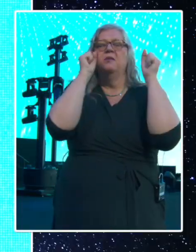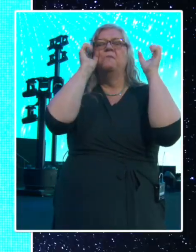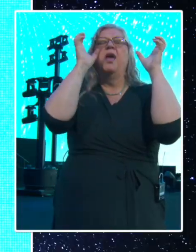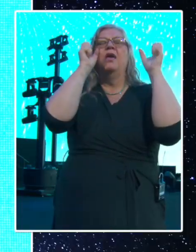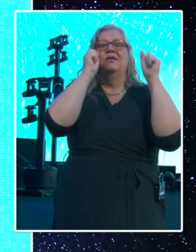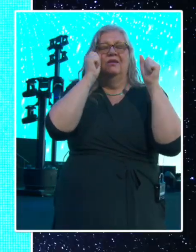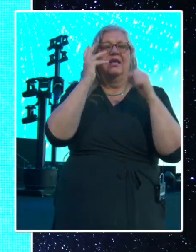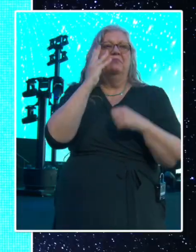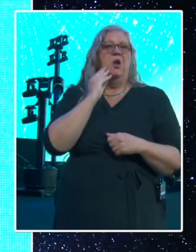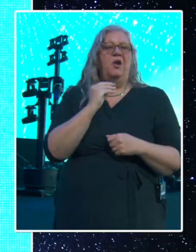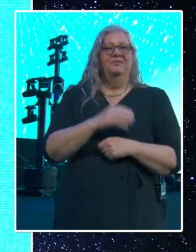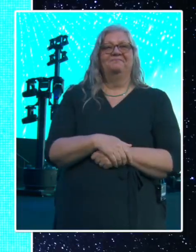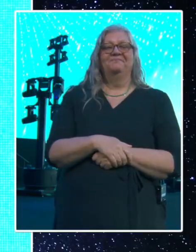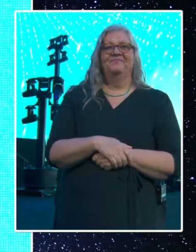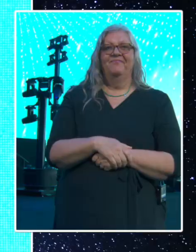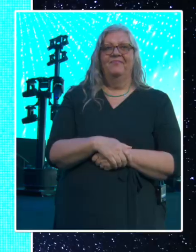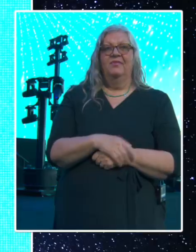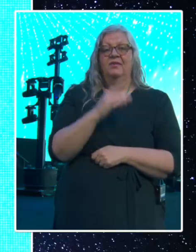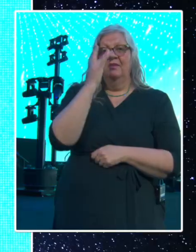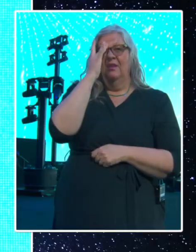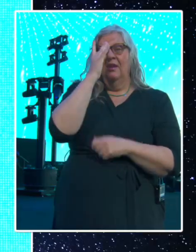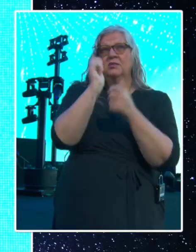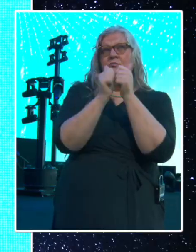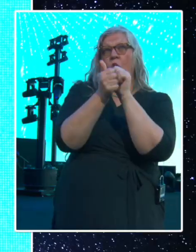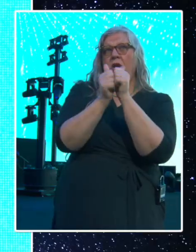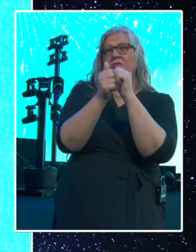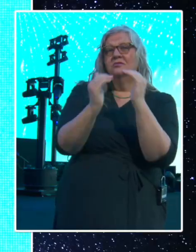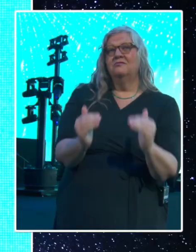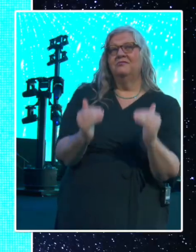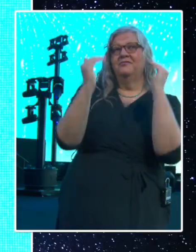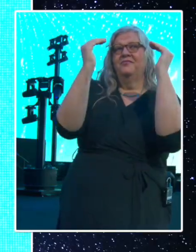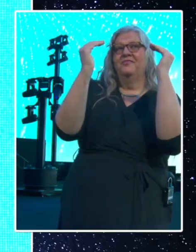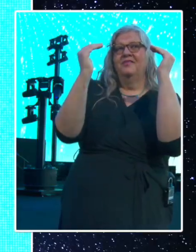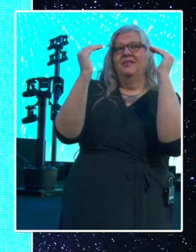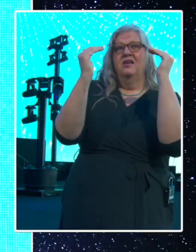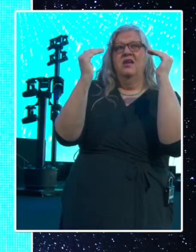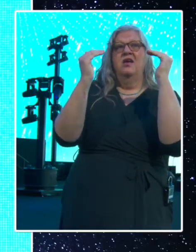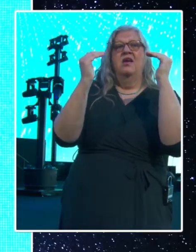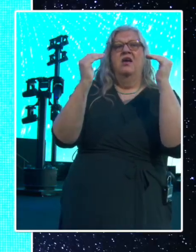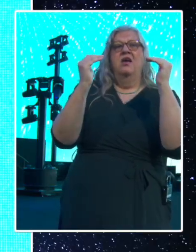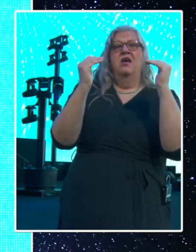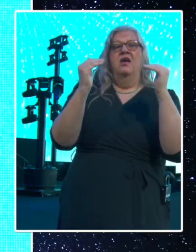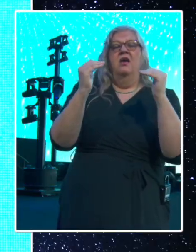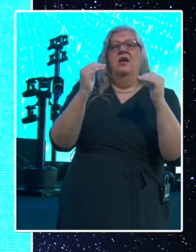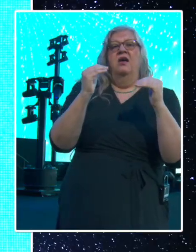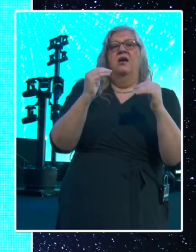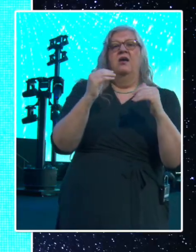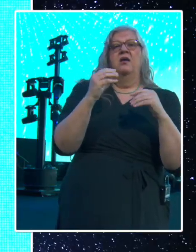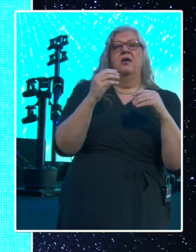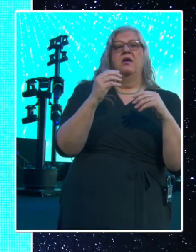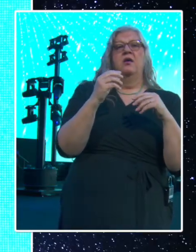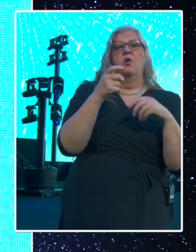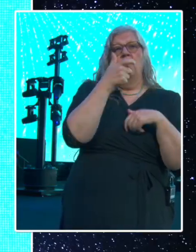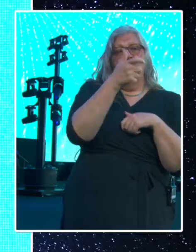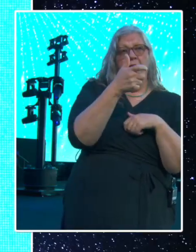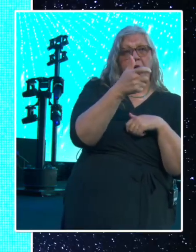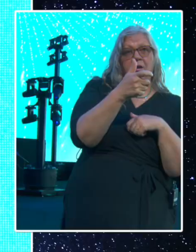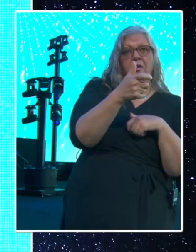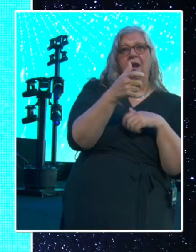We're also raising the bar in sports, where seamless fun and player engagement is changing the game.